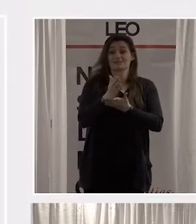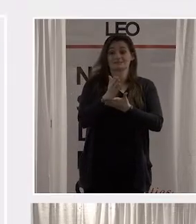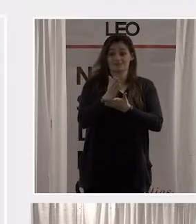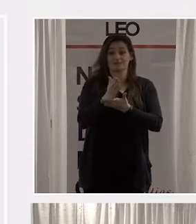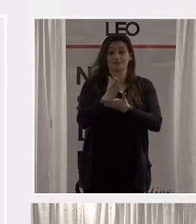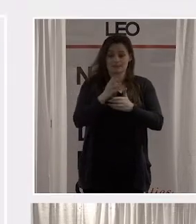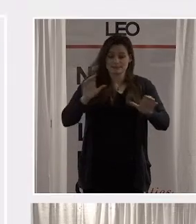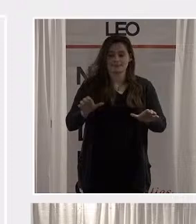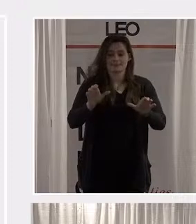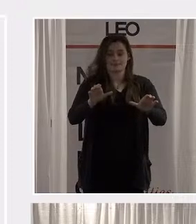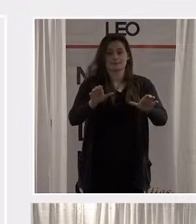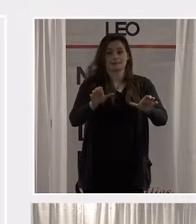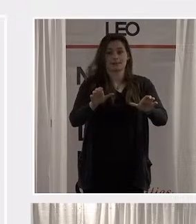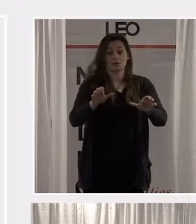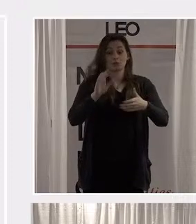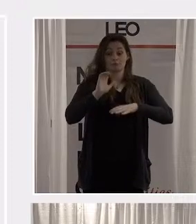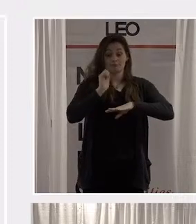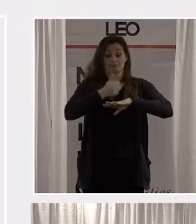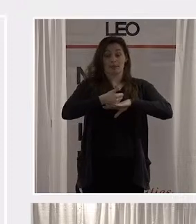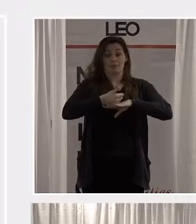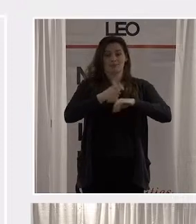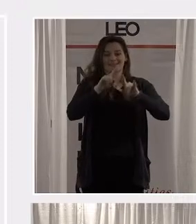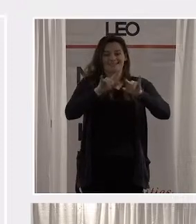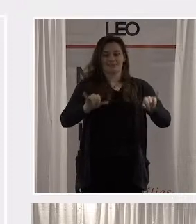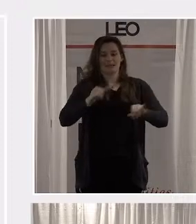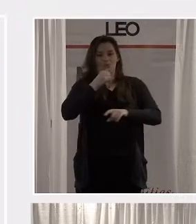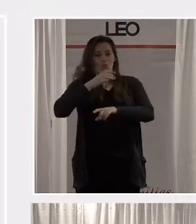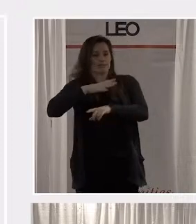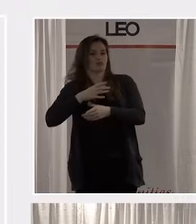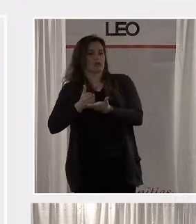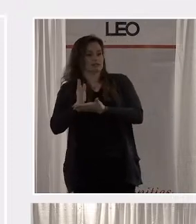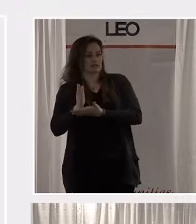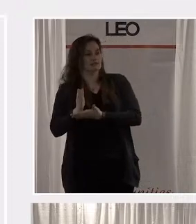AS THE WOMENS' RIGHTS MOVEMENT FOR EQUAL VOTING.